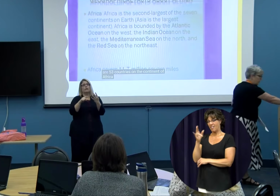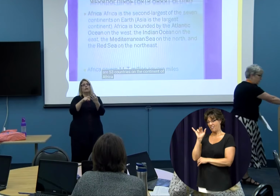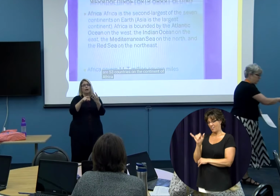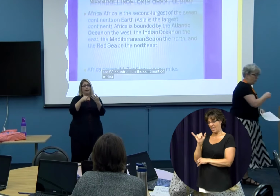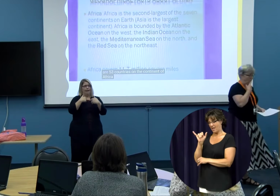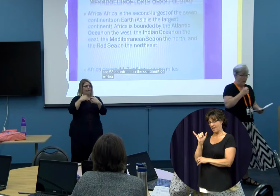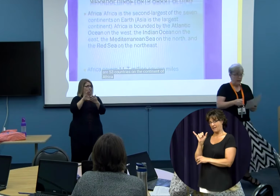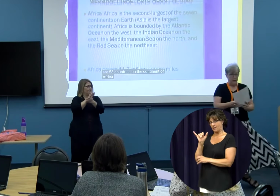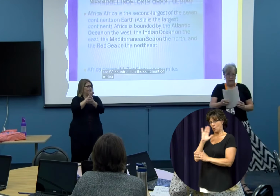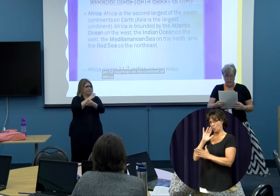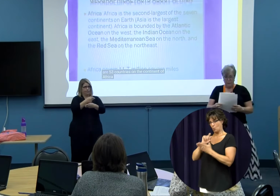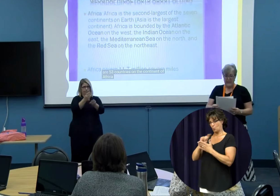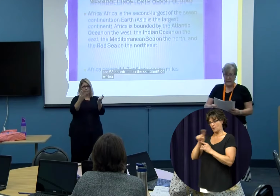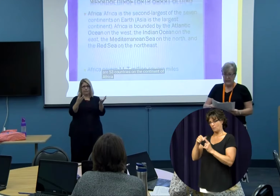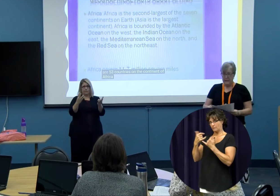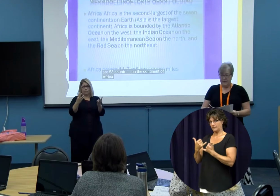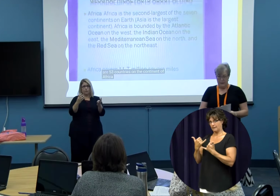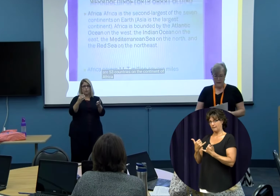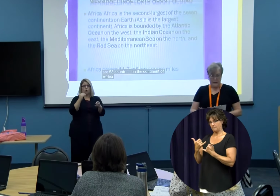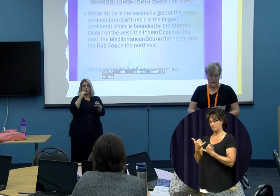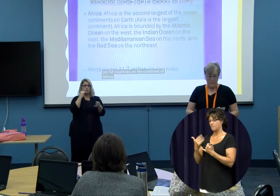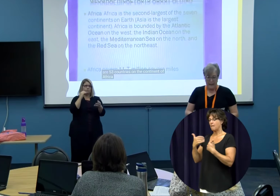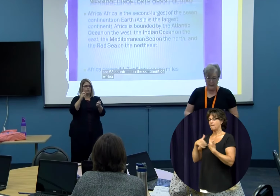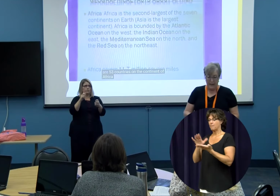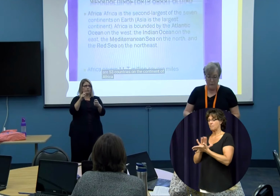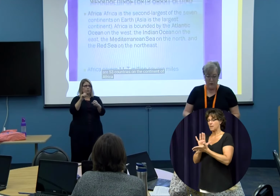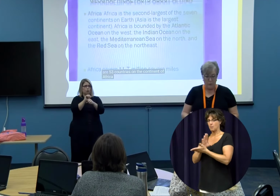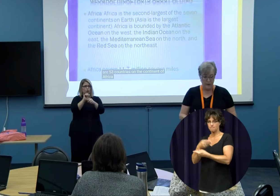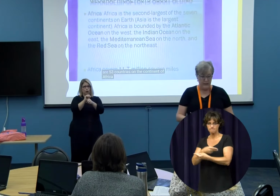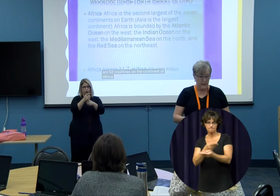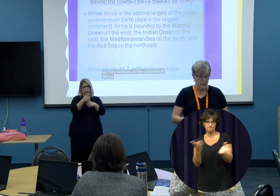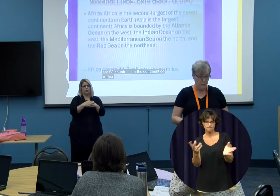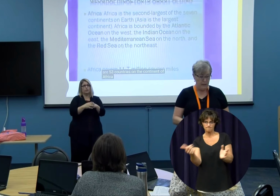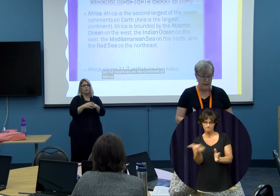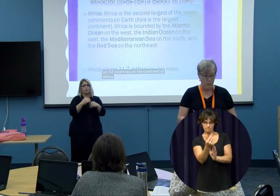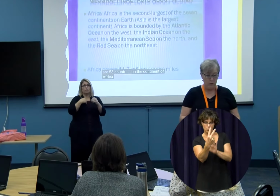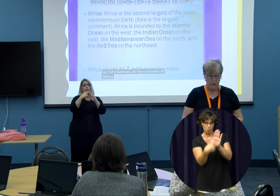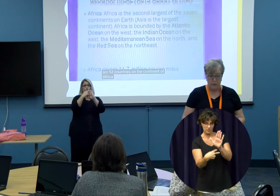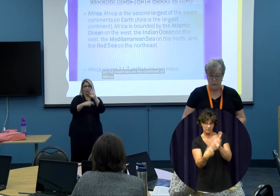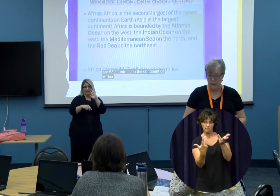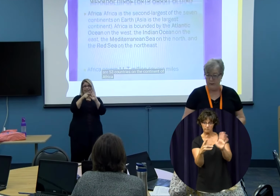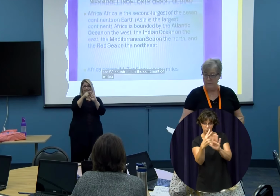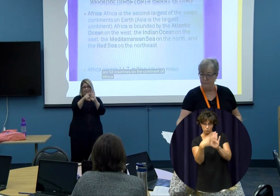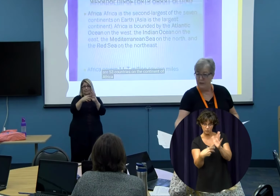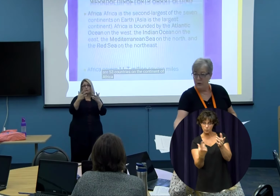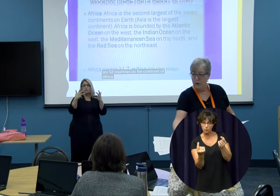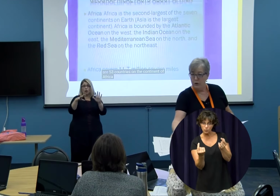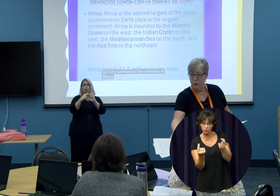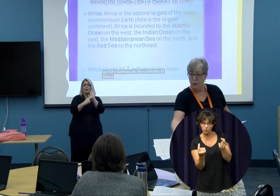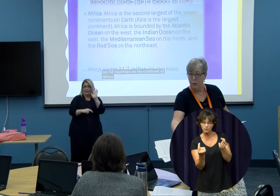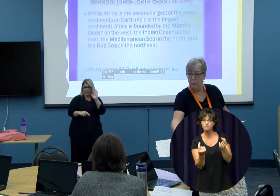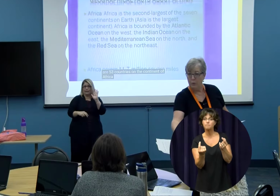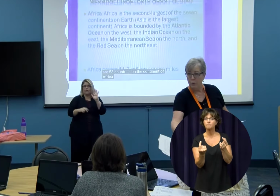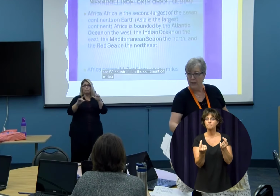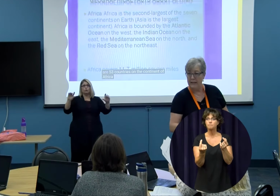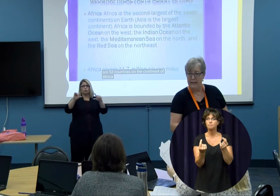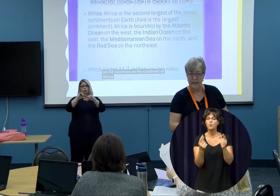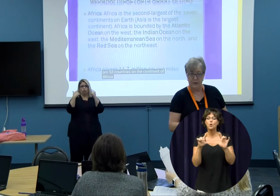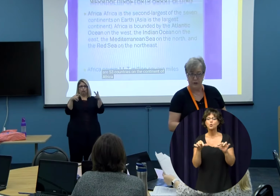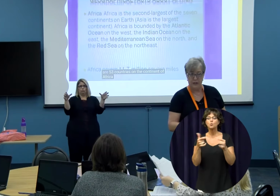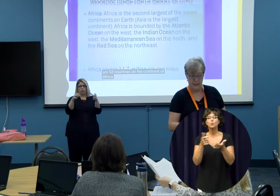to read and when we're done reading we're going to do a group writing exercise.